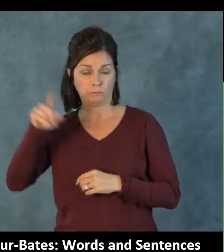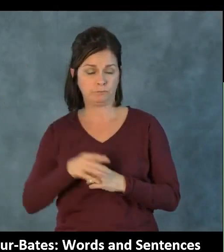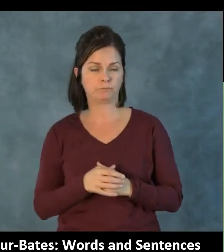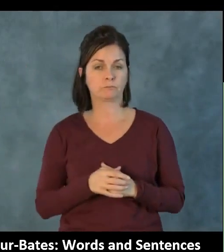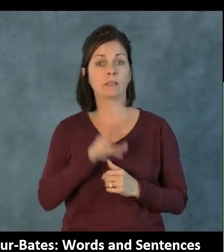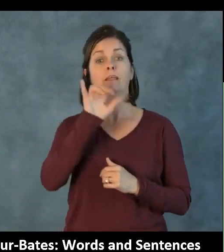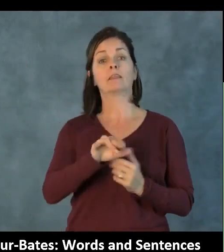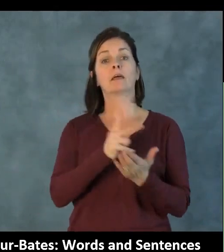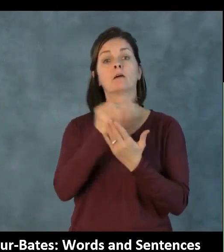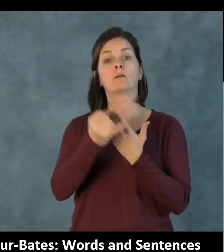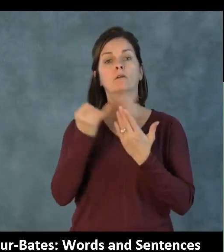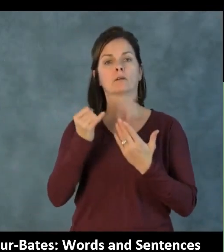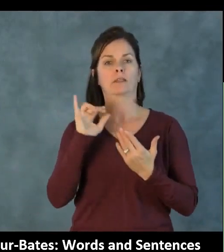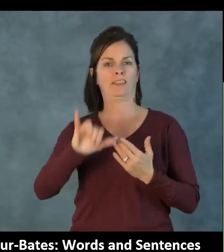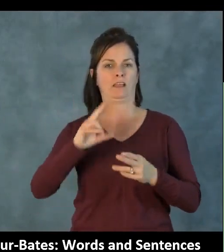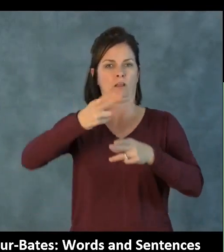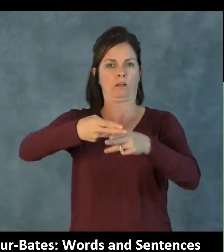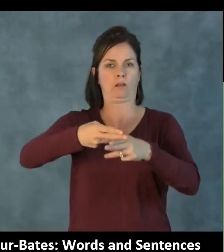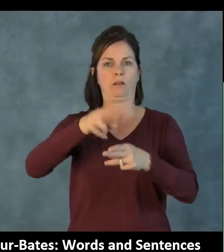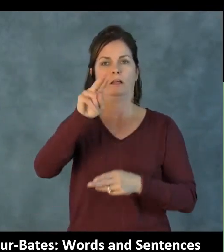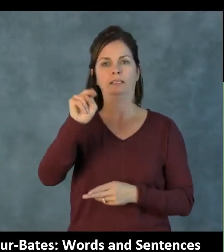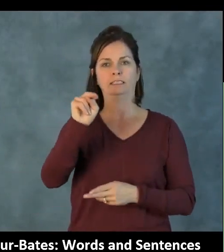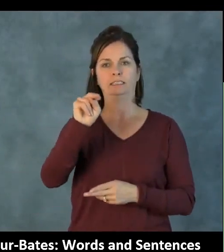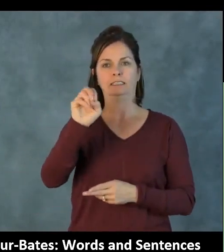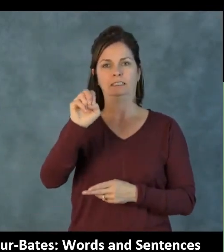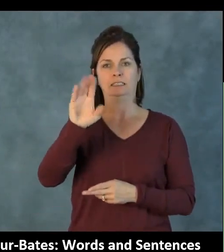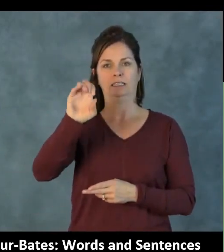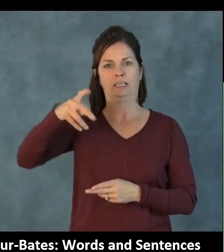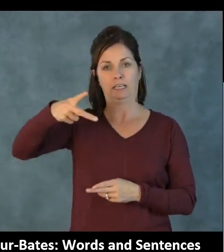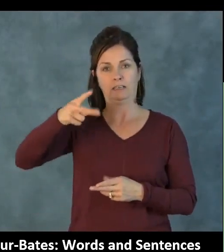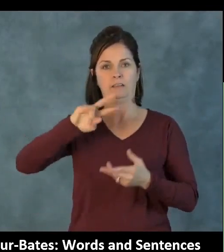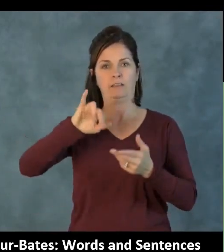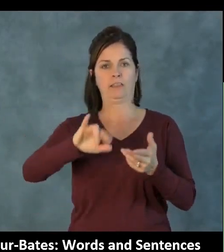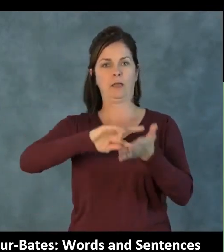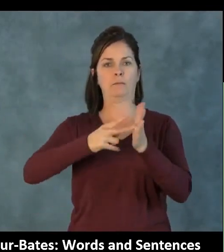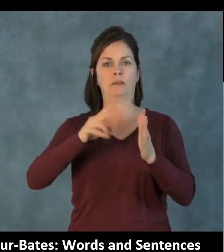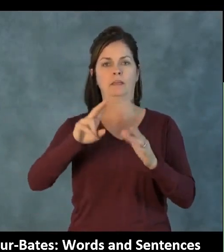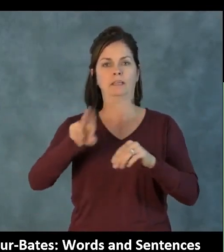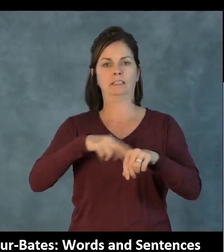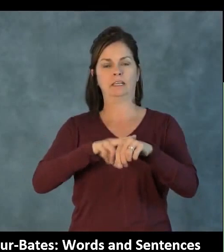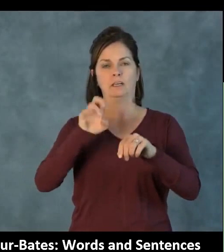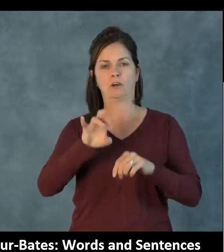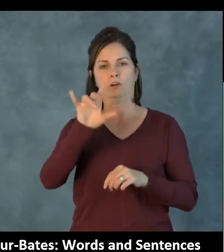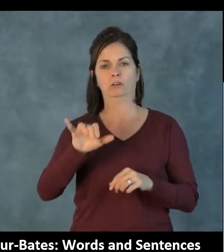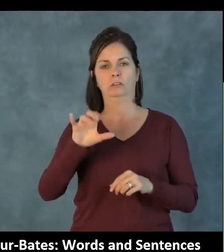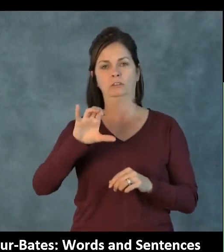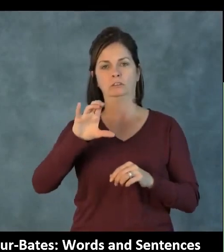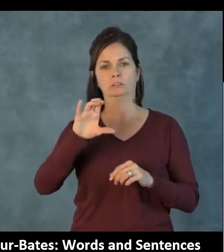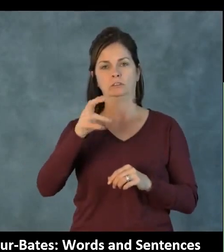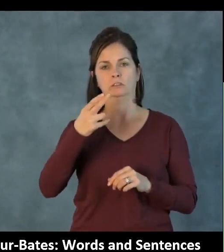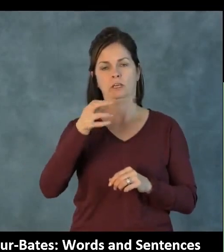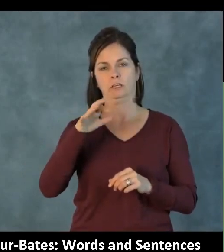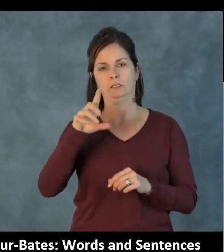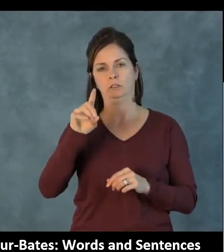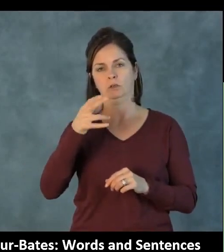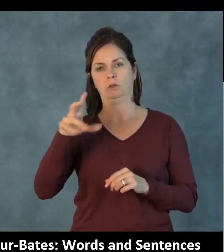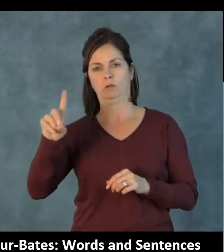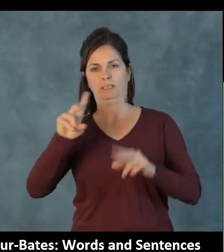This project is referred to as NECAP, and it stands for the National Early Childhood Assessment Project.